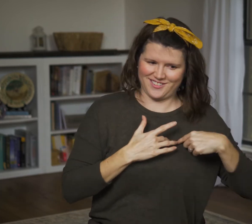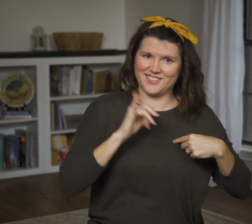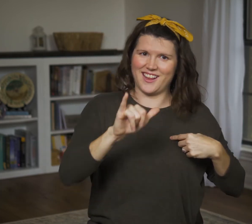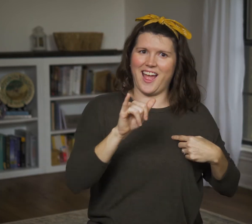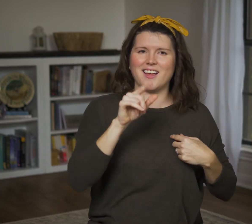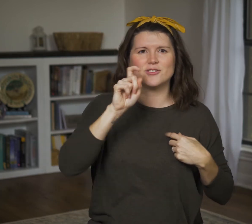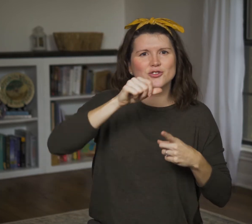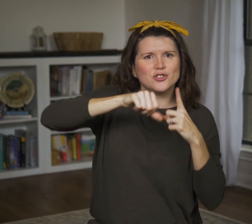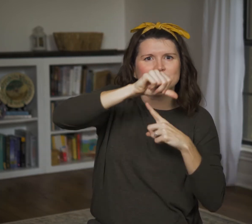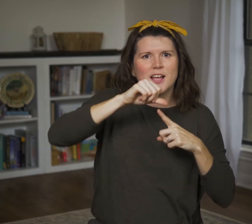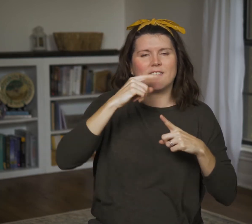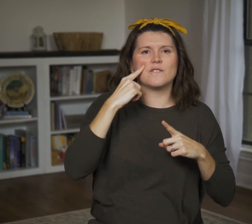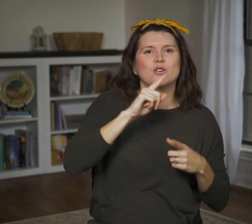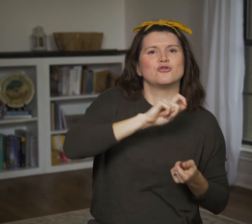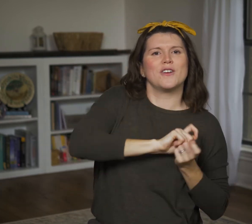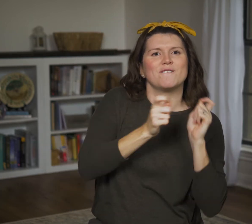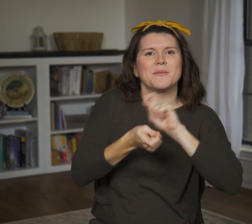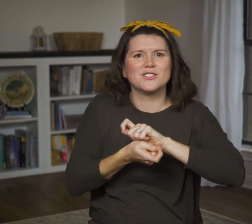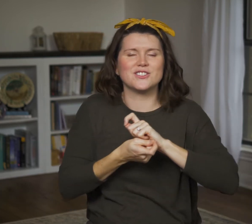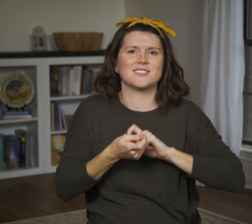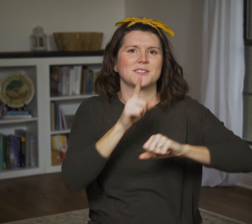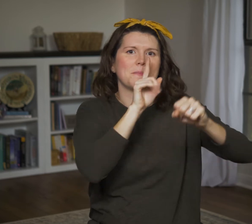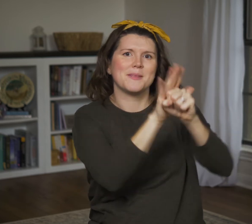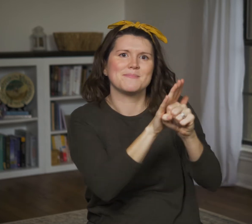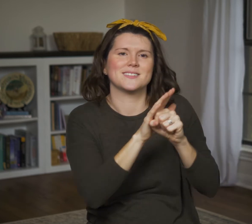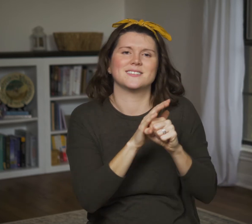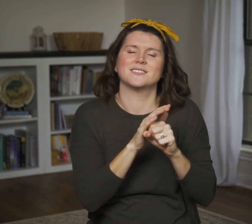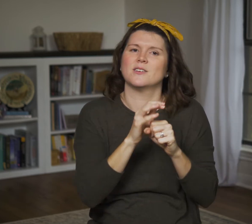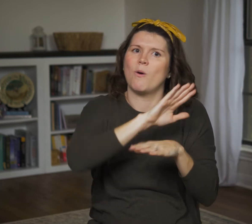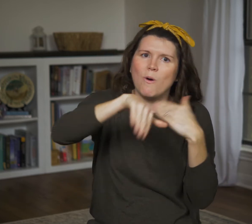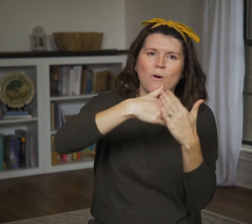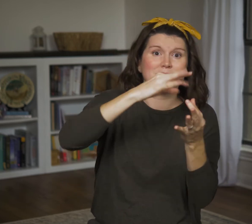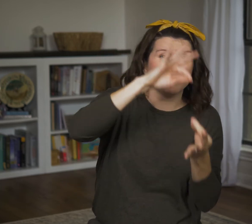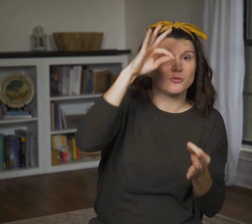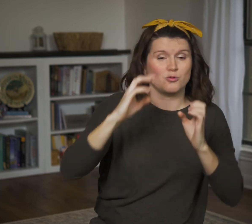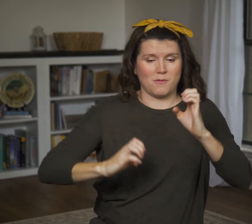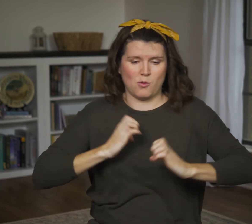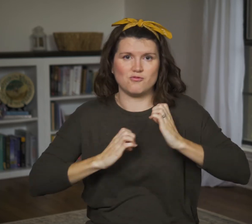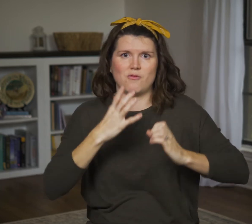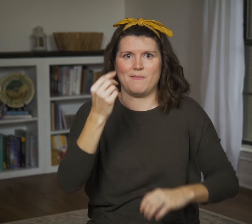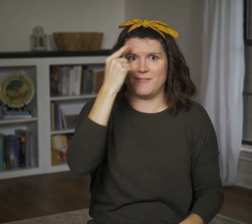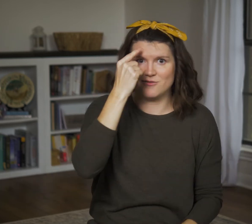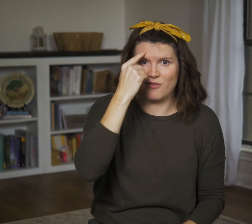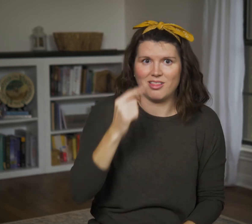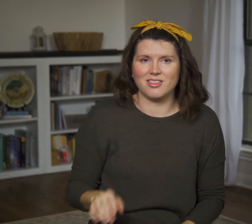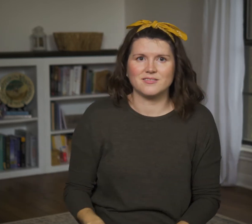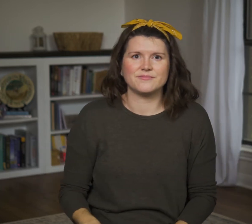but the word “heart” indicates a full transformation and commitment spiritual, emotional, and mental.